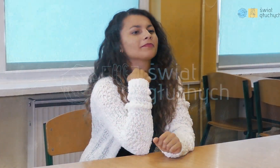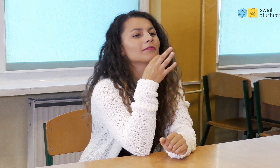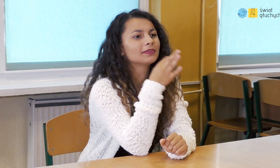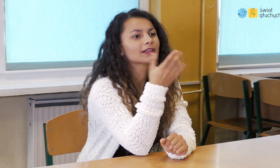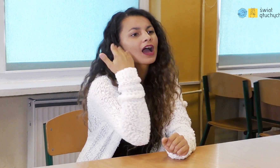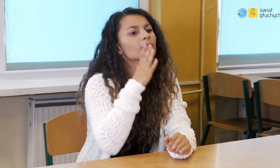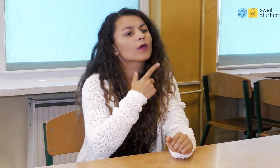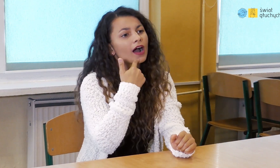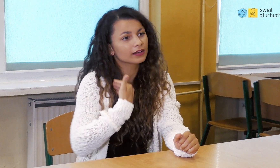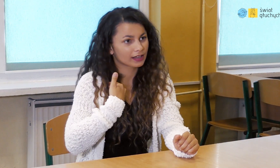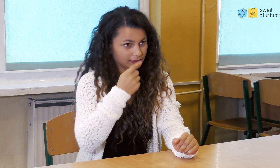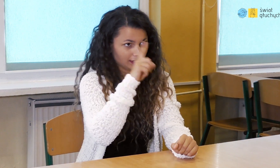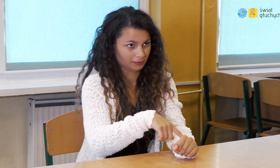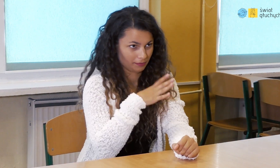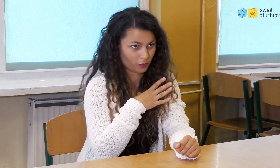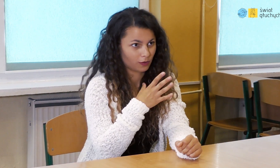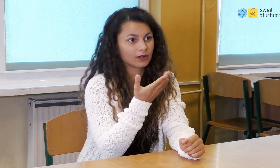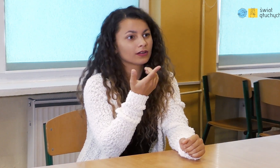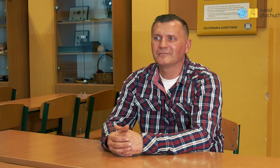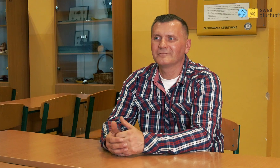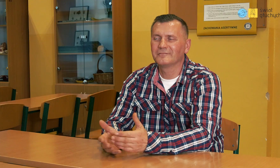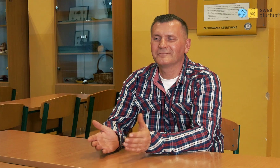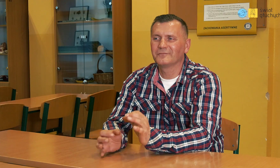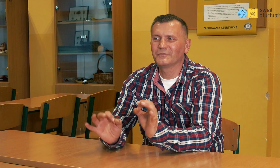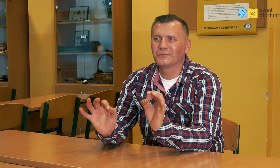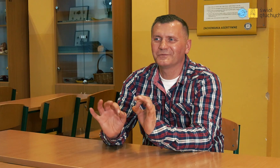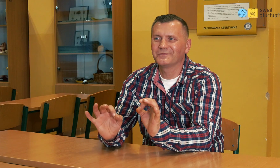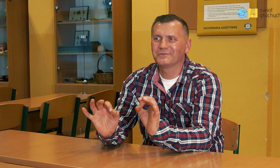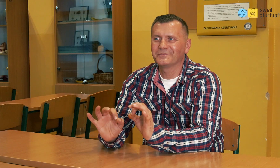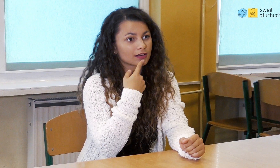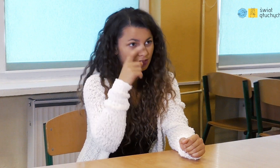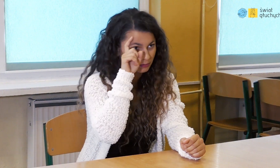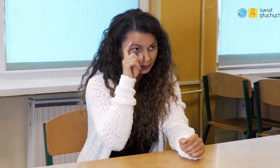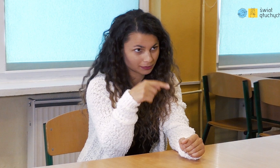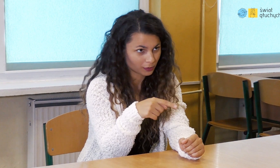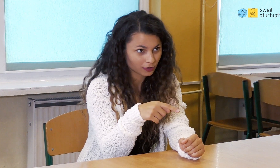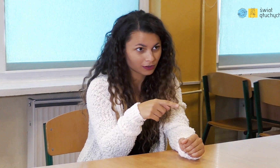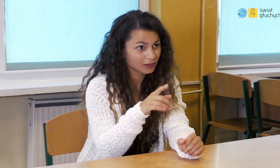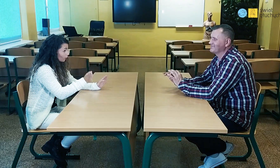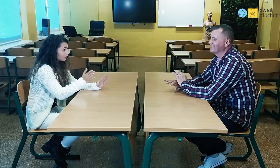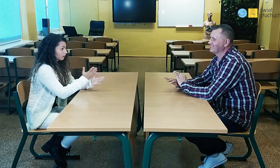Did you ever learn English? Not at all. How about German? — No, not that either.